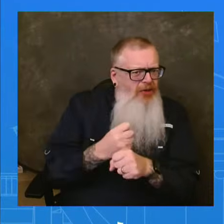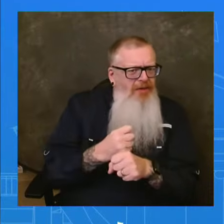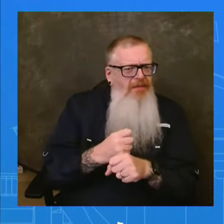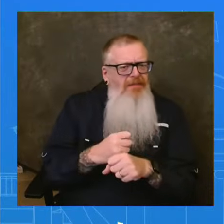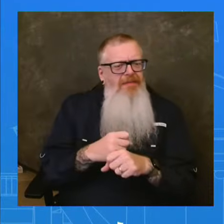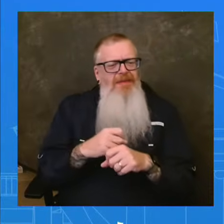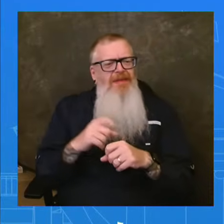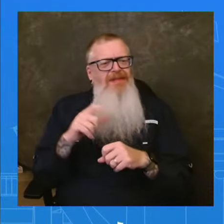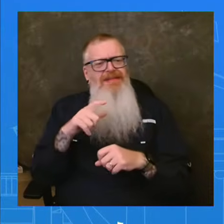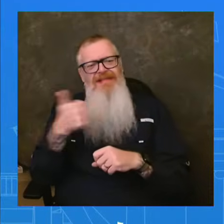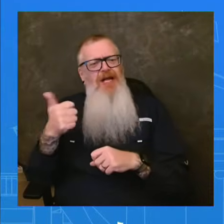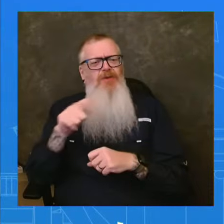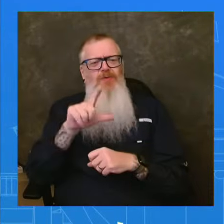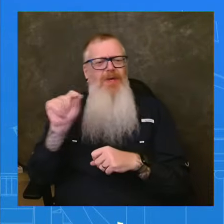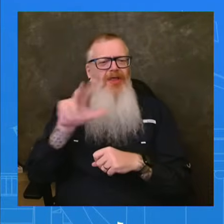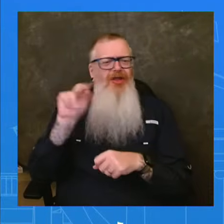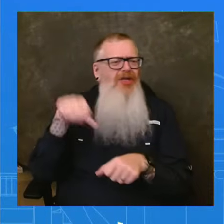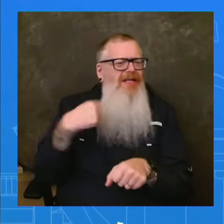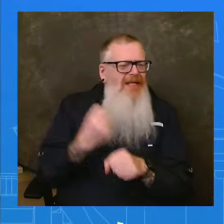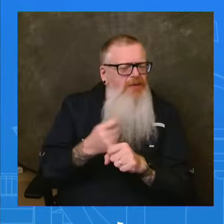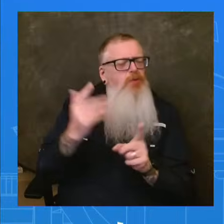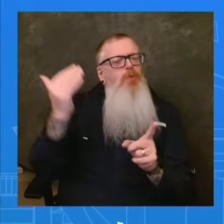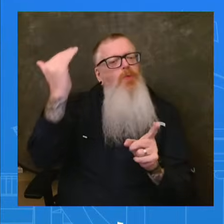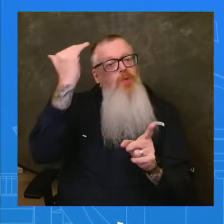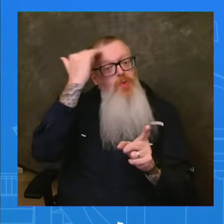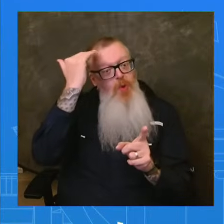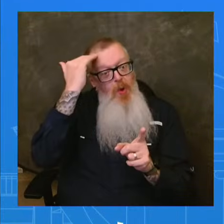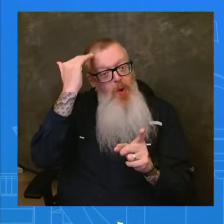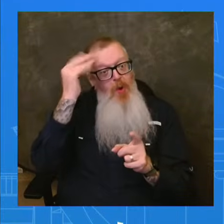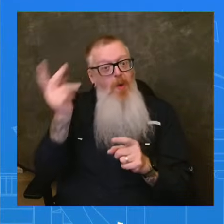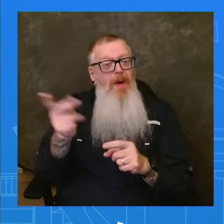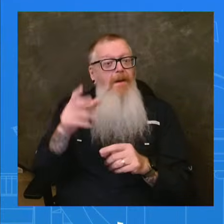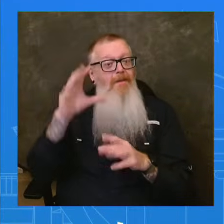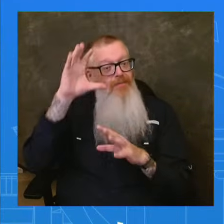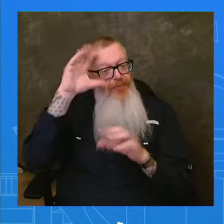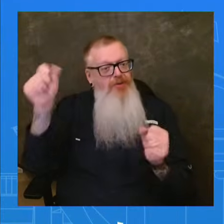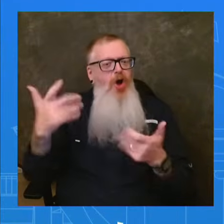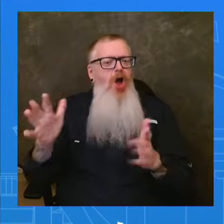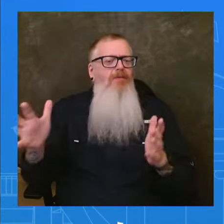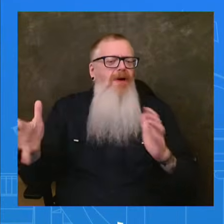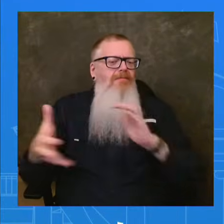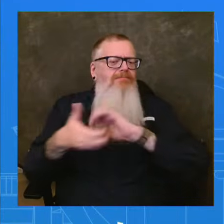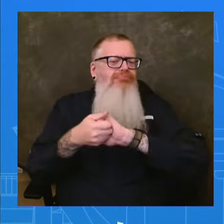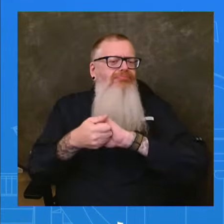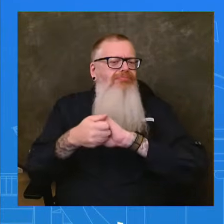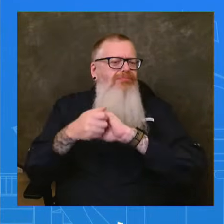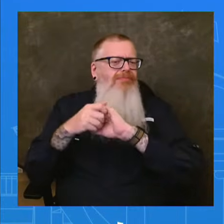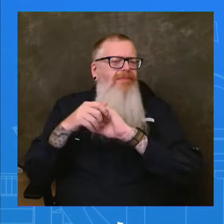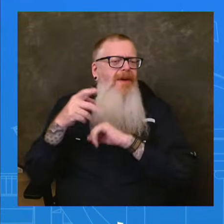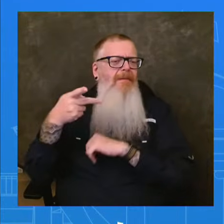about his relationship with the prime minister. And so, they've known each other for a long time. They have had a decades-long friendship.